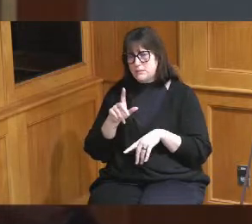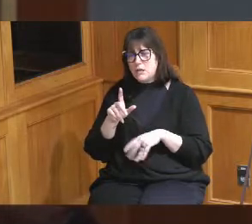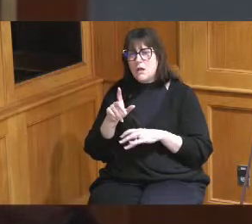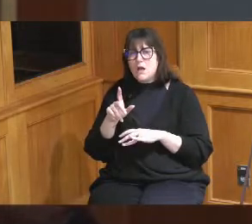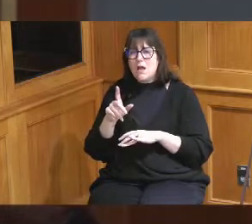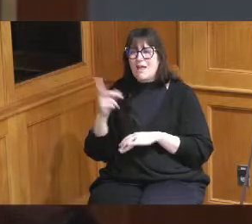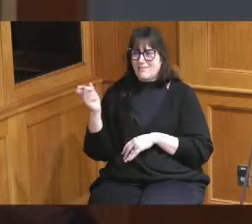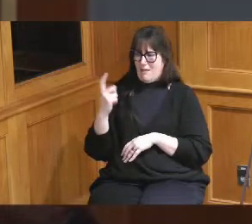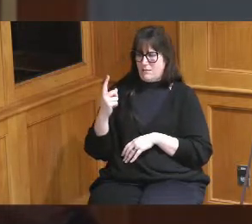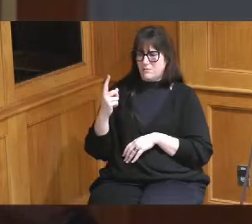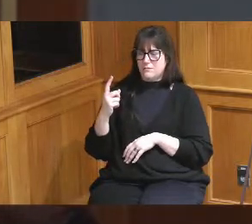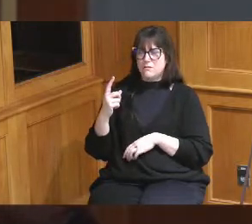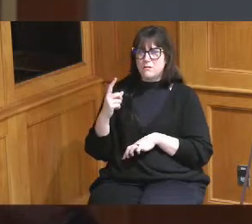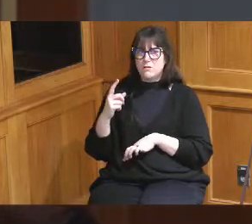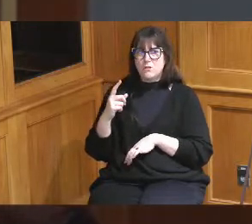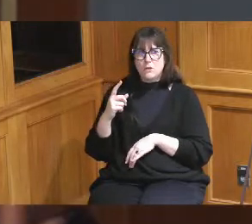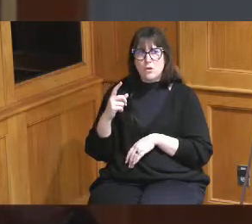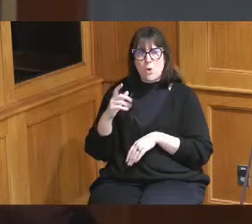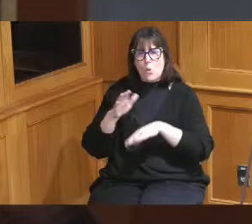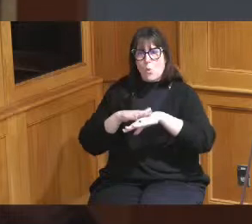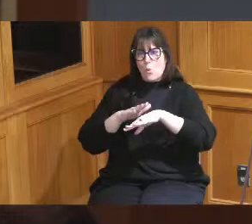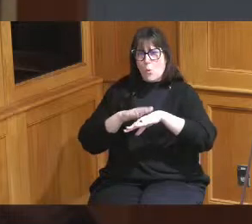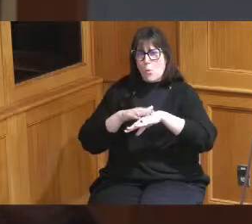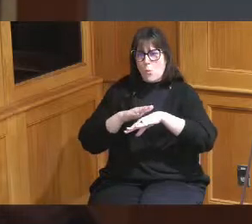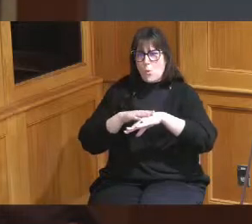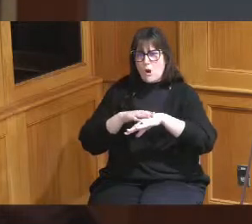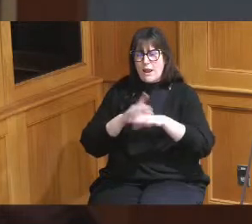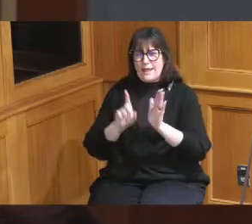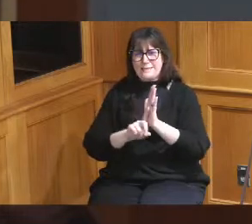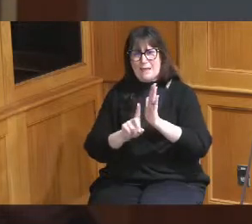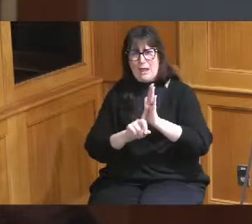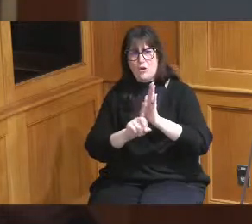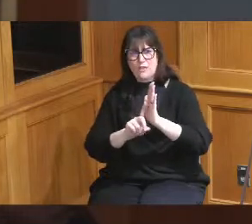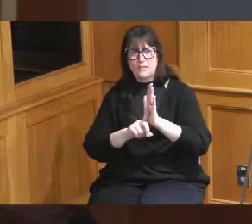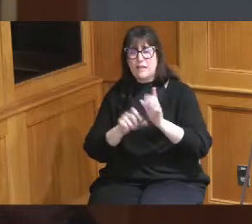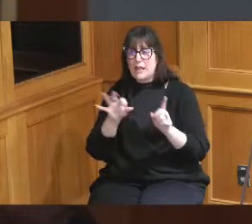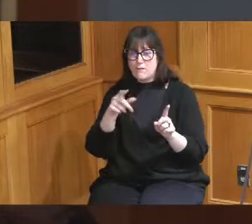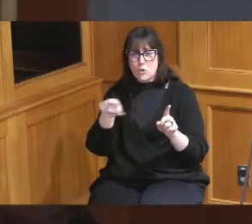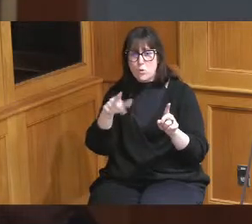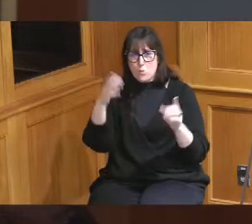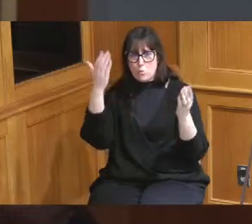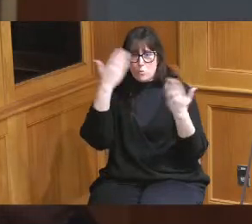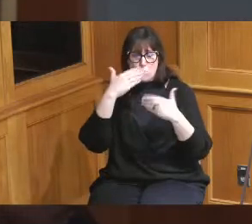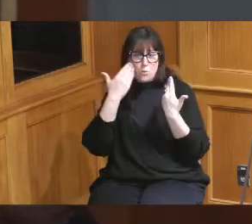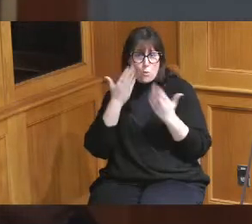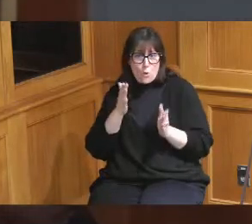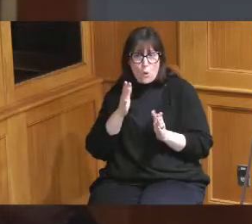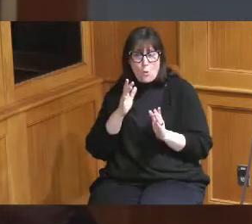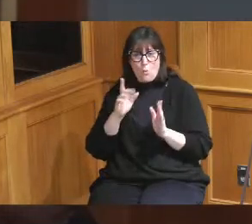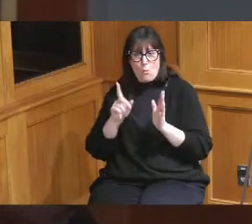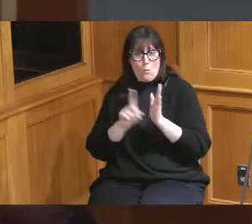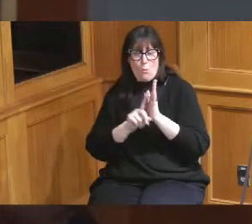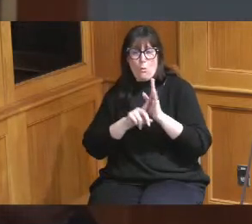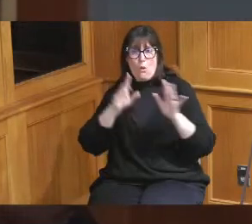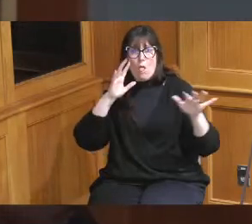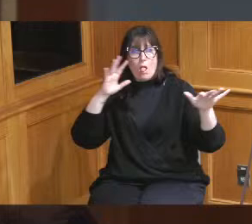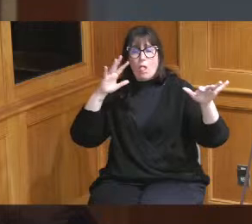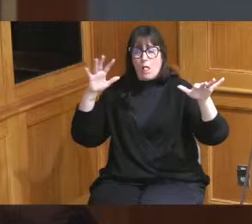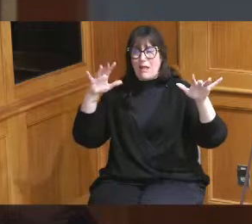we had to explain outdoor warning sirens because believe it or not outdoor if you don't know what an outdoor warning siren is and it starts going off next to your head it can really scare you